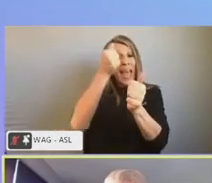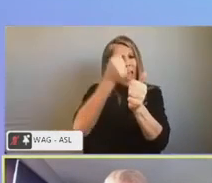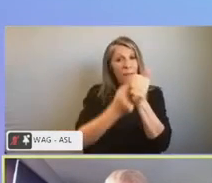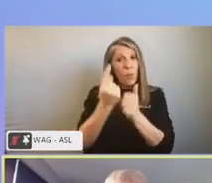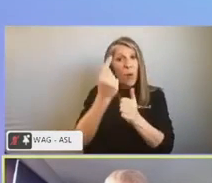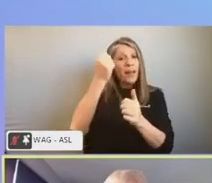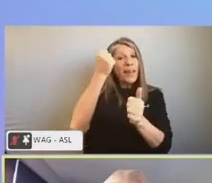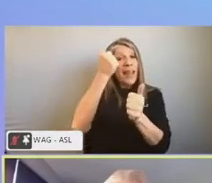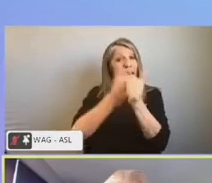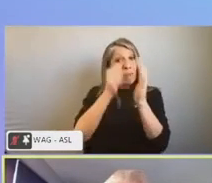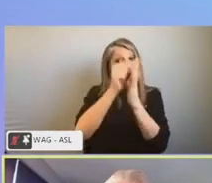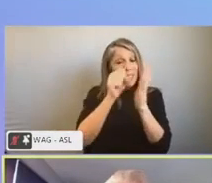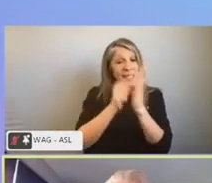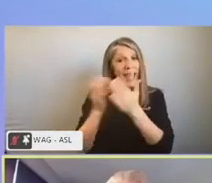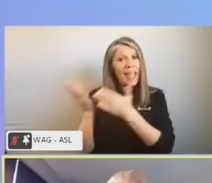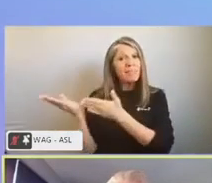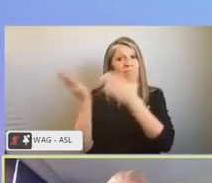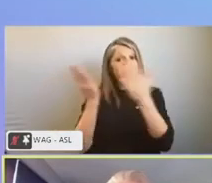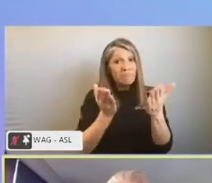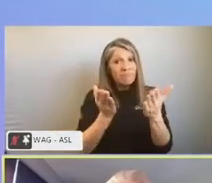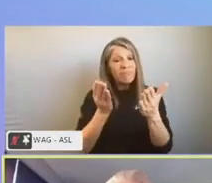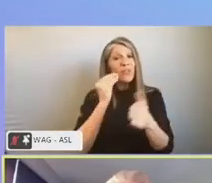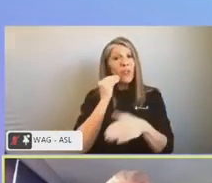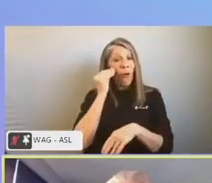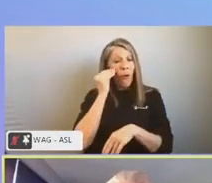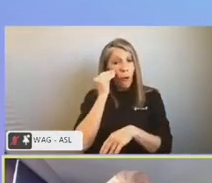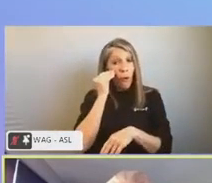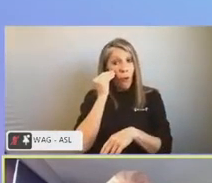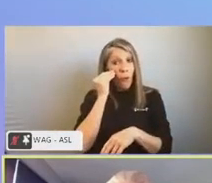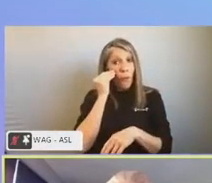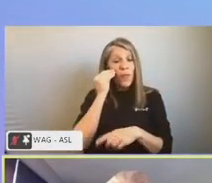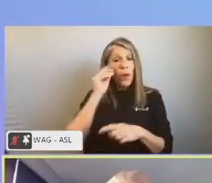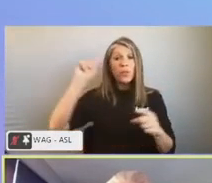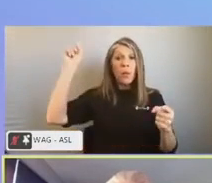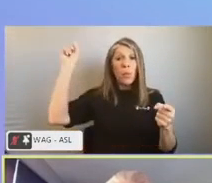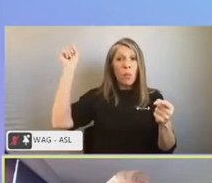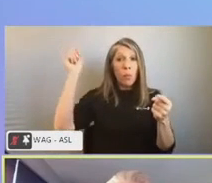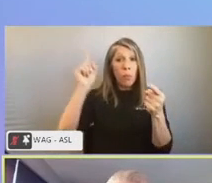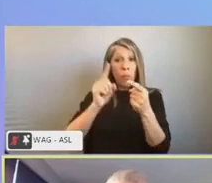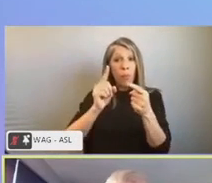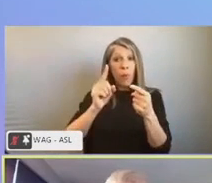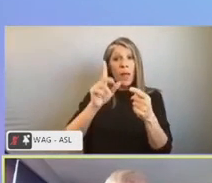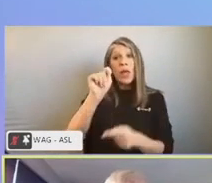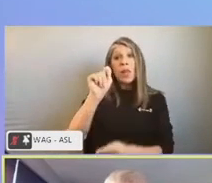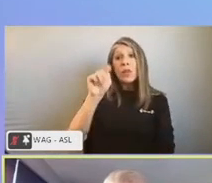voting by mail, which means that in some states everybody gets a ballot delivered to